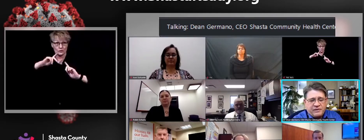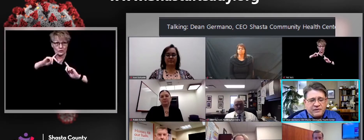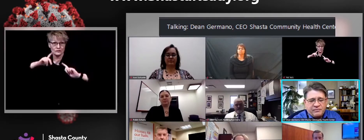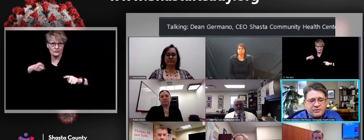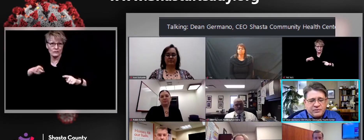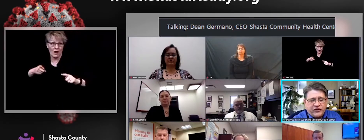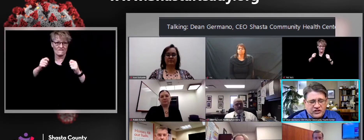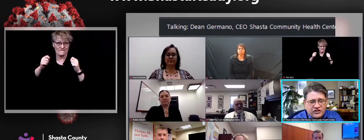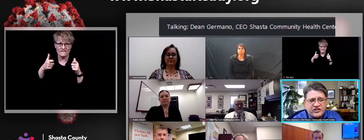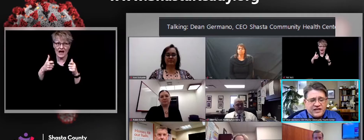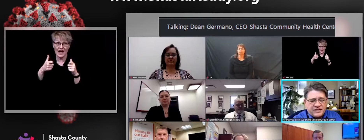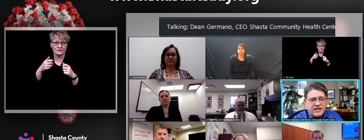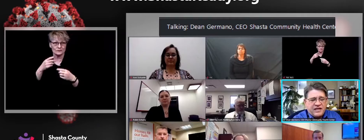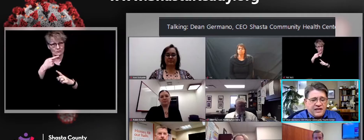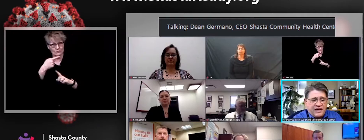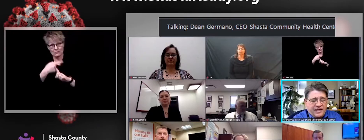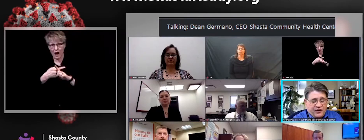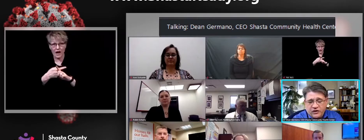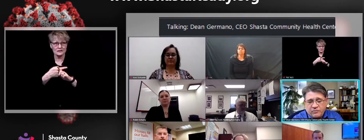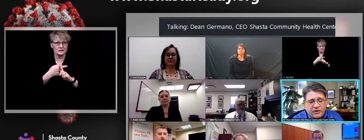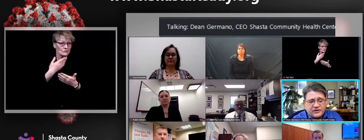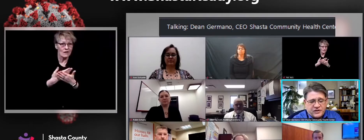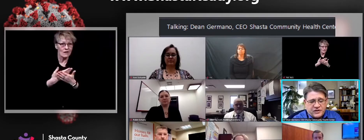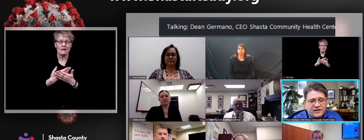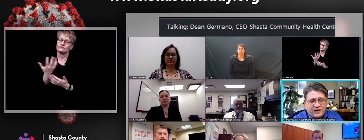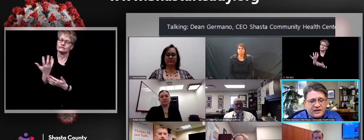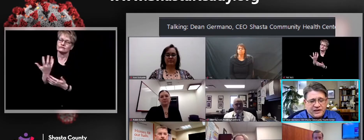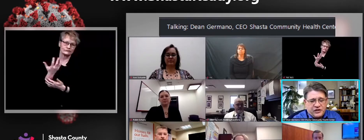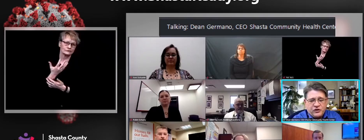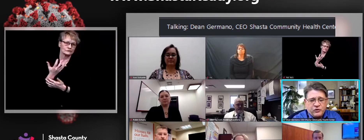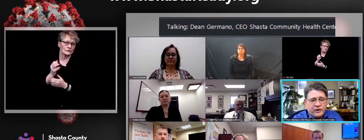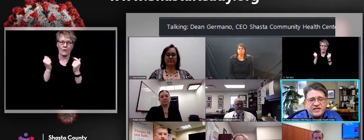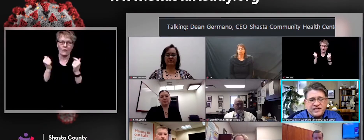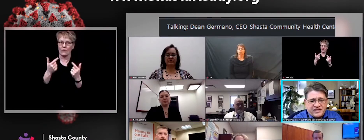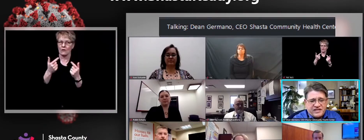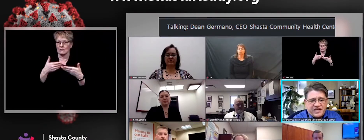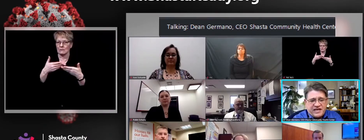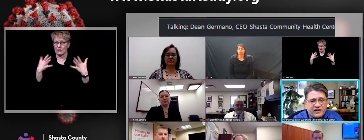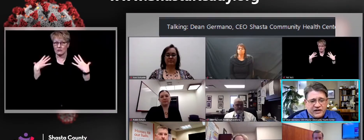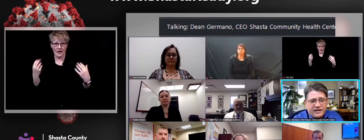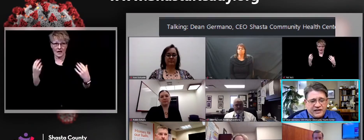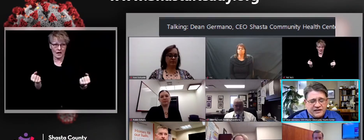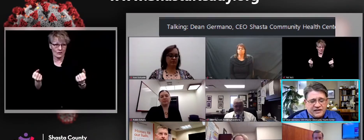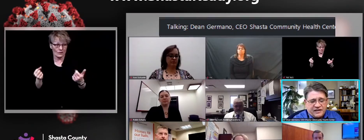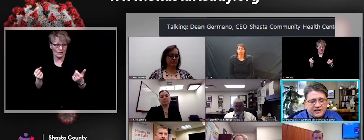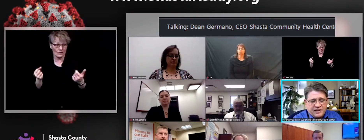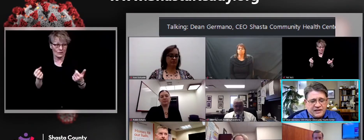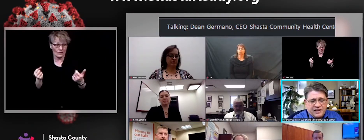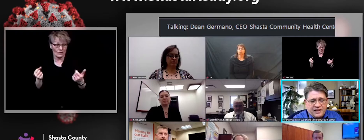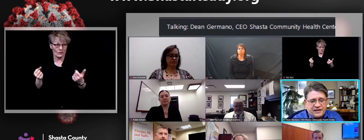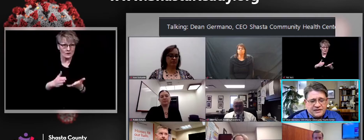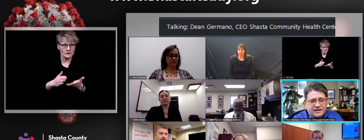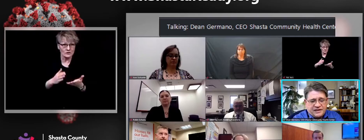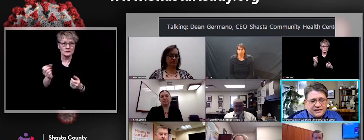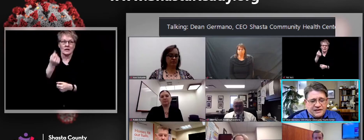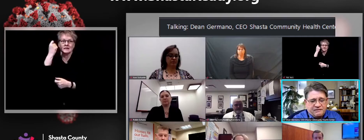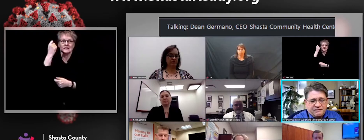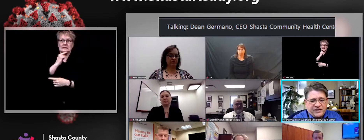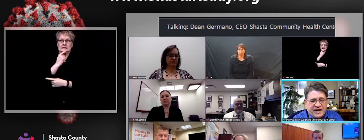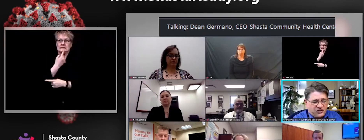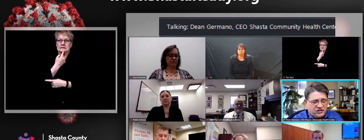in particular, HHS and all the partners, I think we knew what was at stake here and financially,